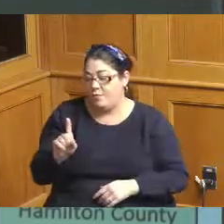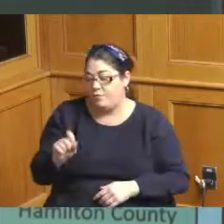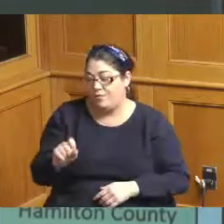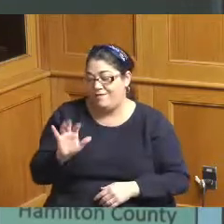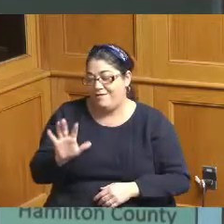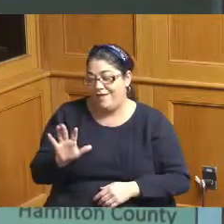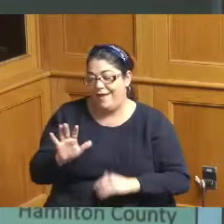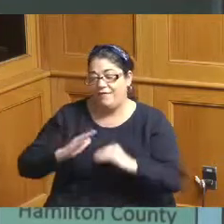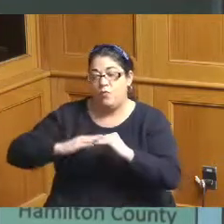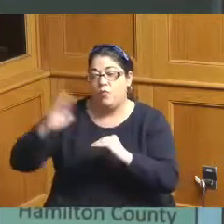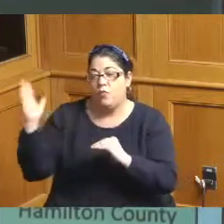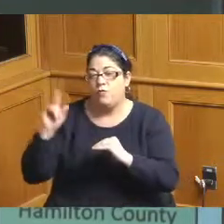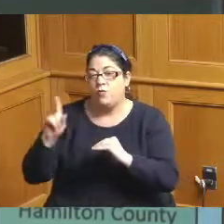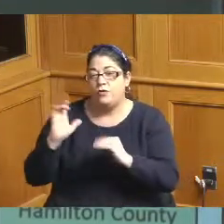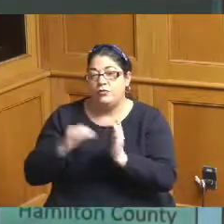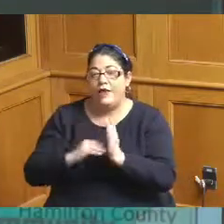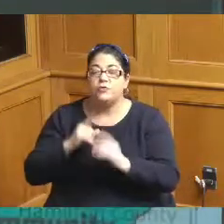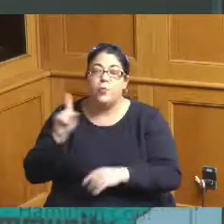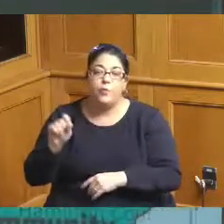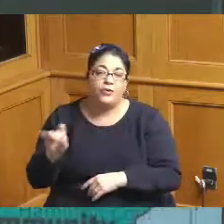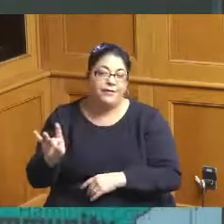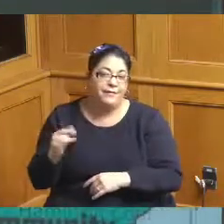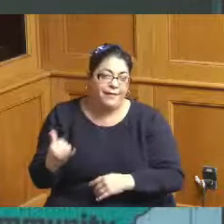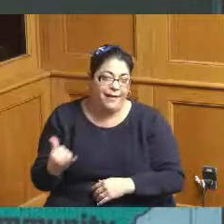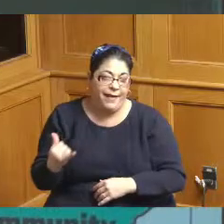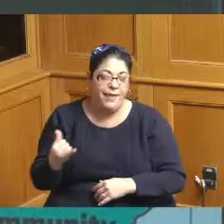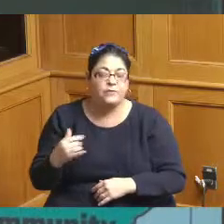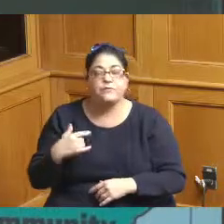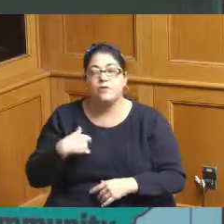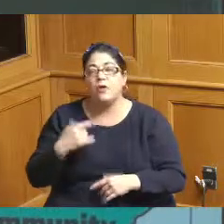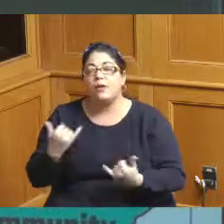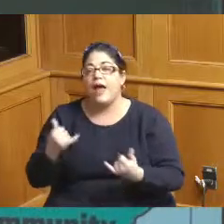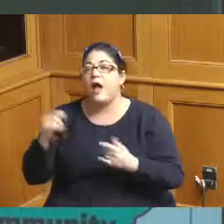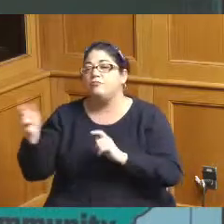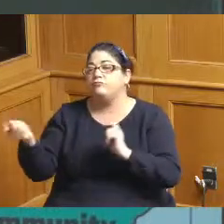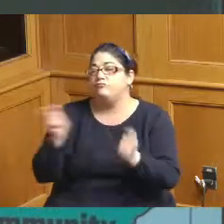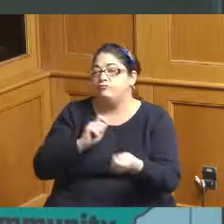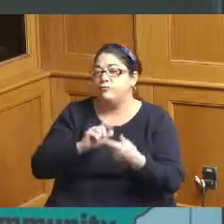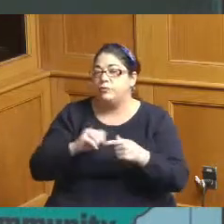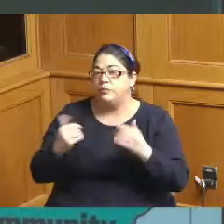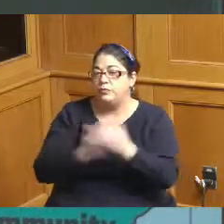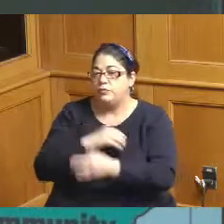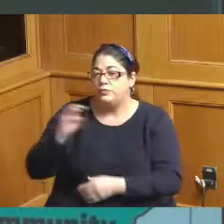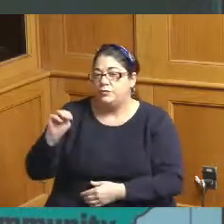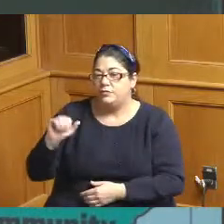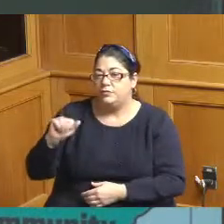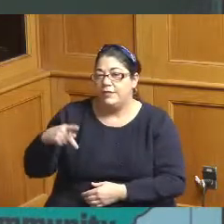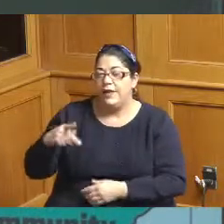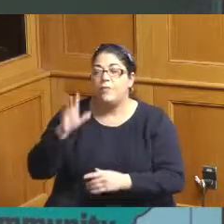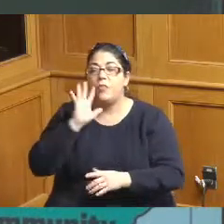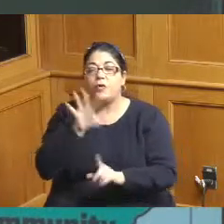over 100 000 but we transitioned to this new map which looks at additional measures and Hamilton